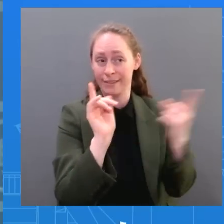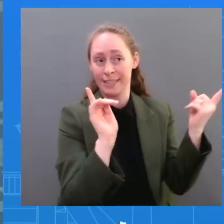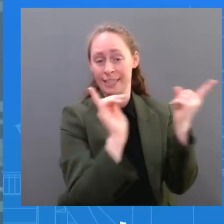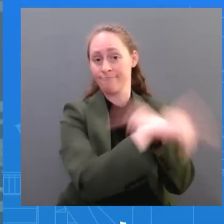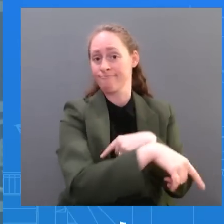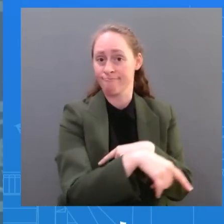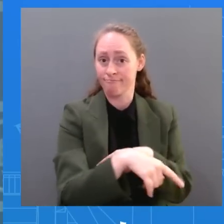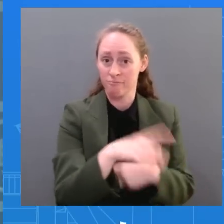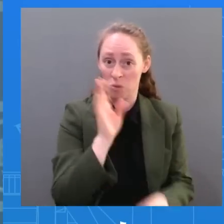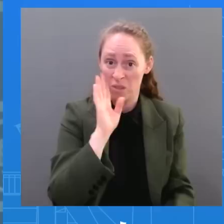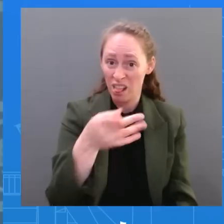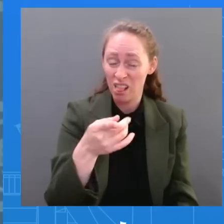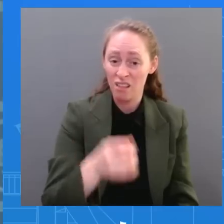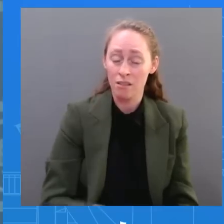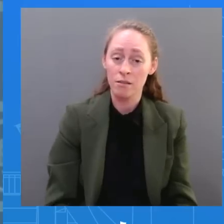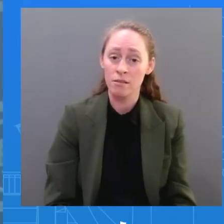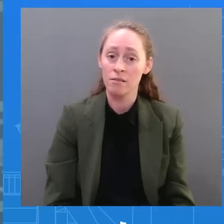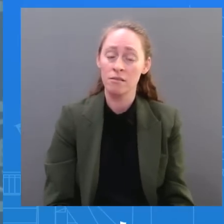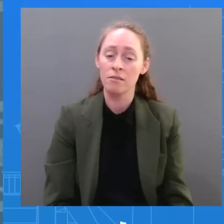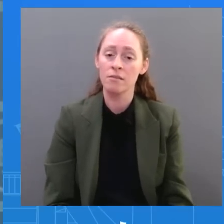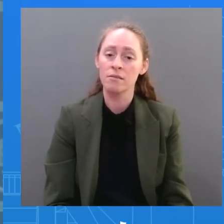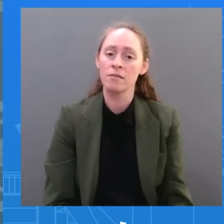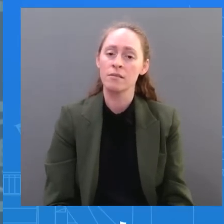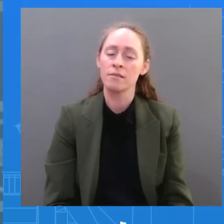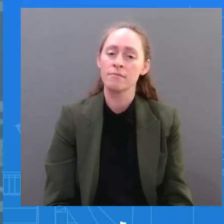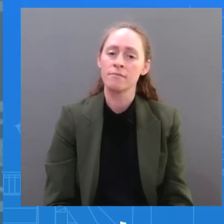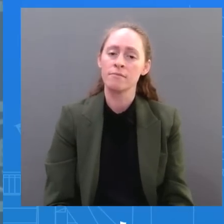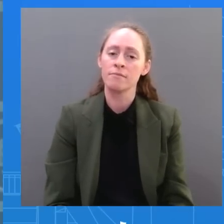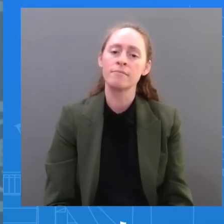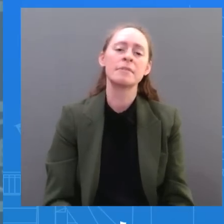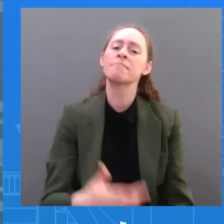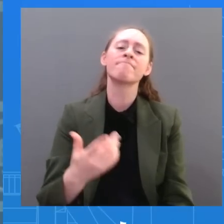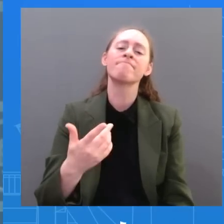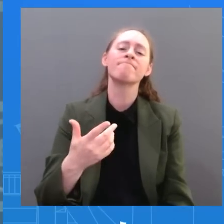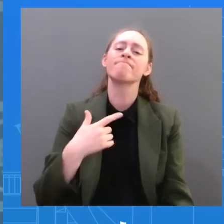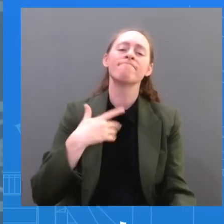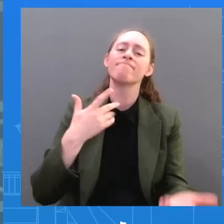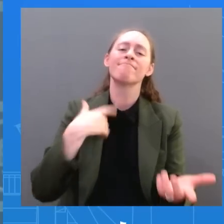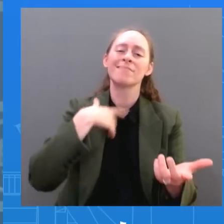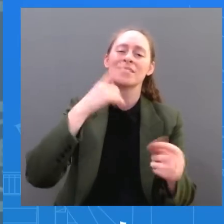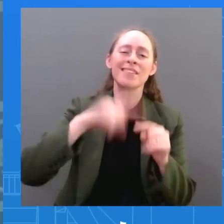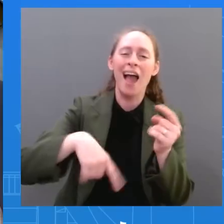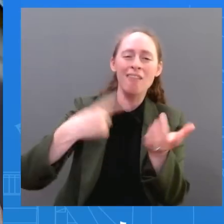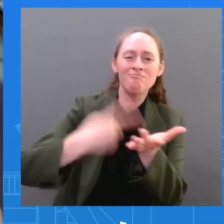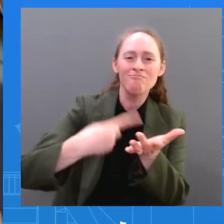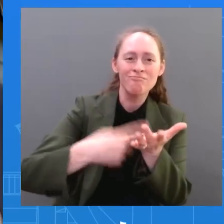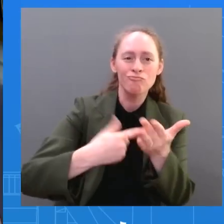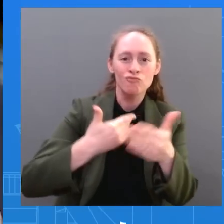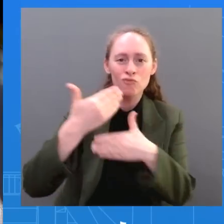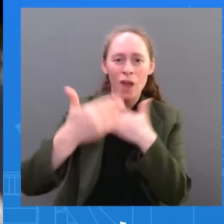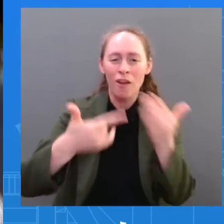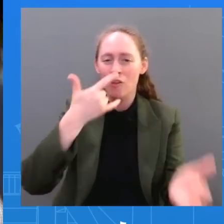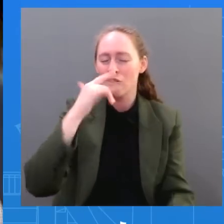and wrongfully detained, how -- what the process is going to be to bring them home. I just cannot speak to that from here. The Press: Is there a broad kind of contextual structure